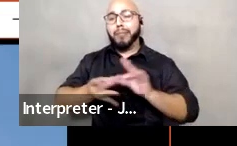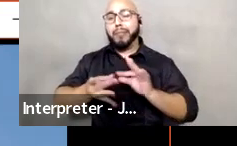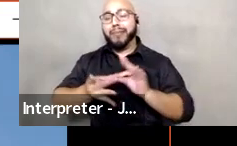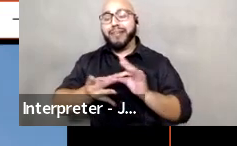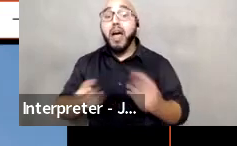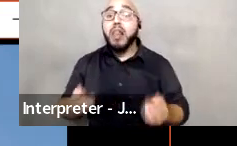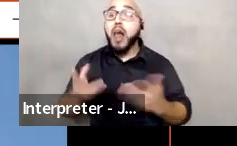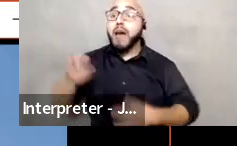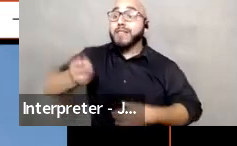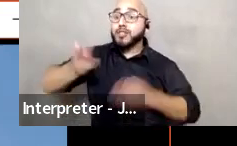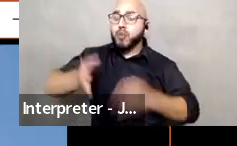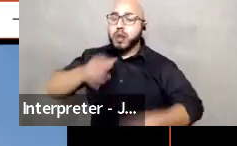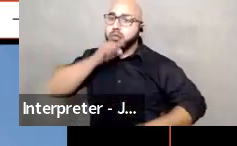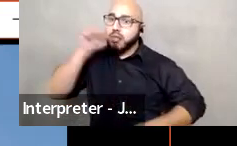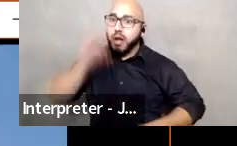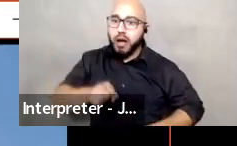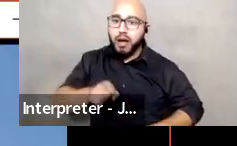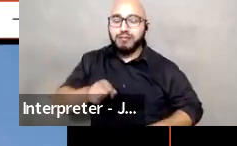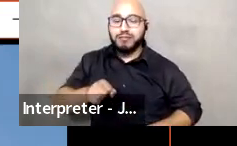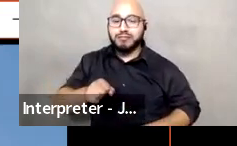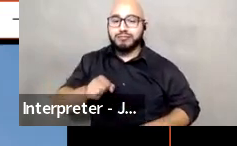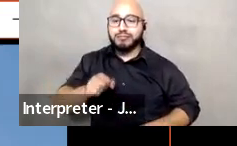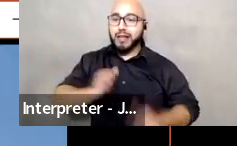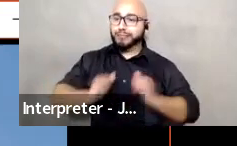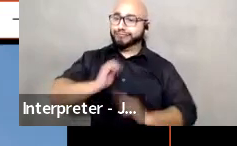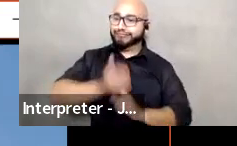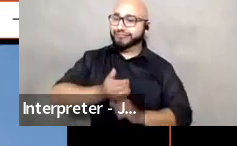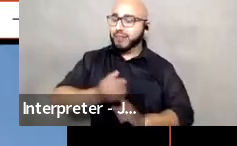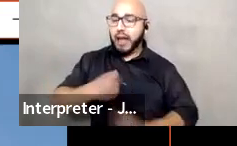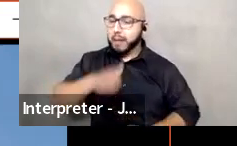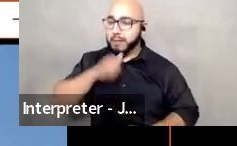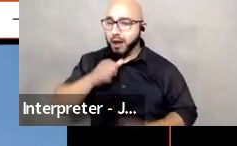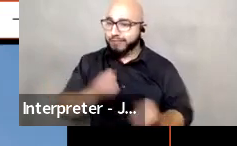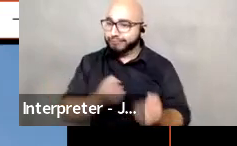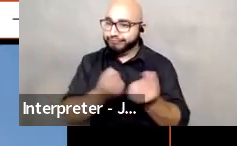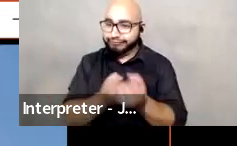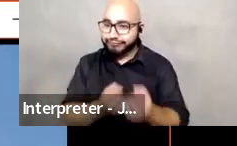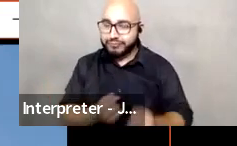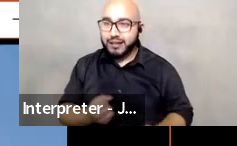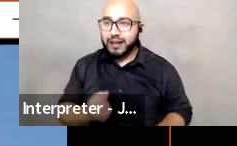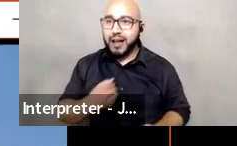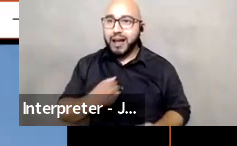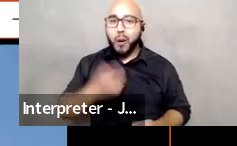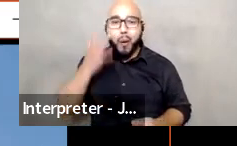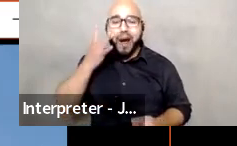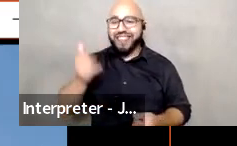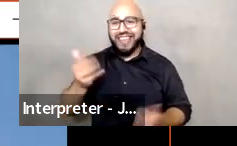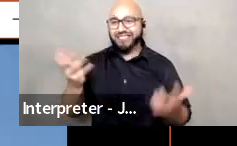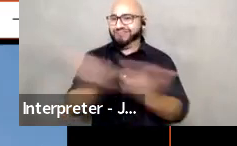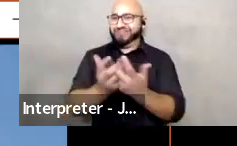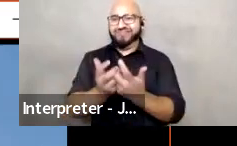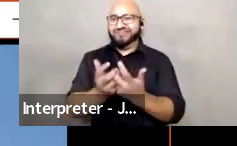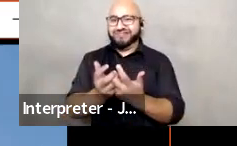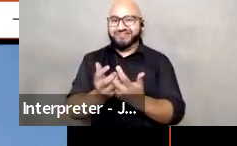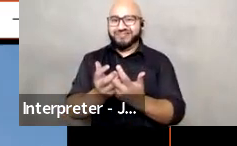I'm not a fan. I see them as. Is akin. To some of this. But perhaps